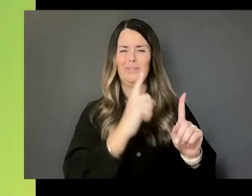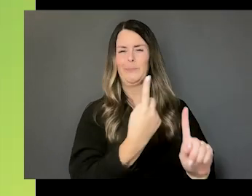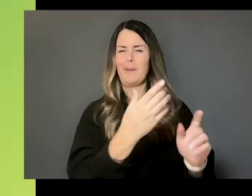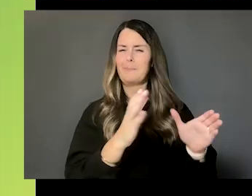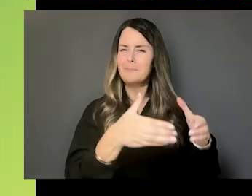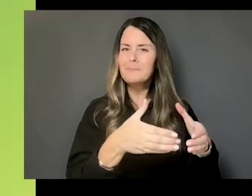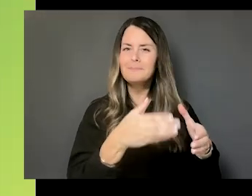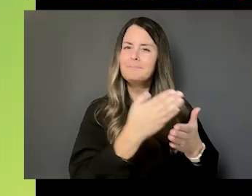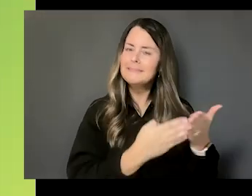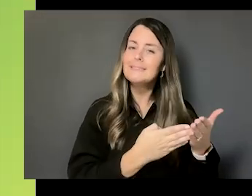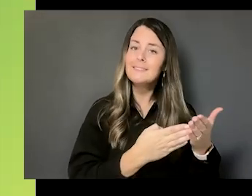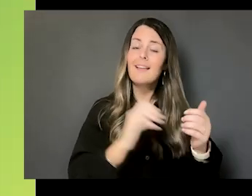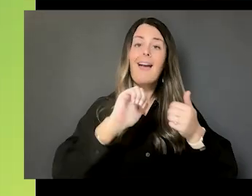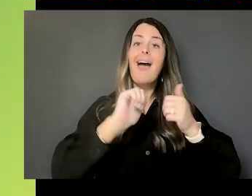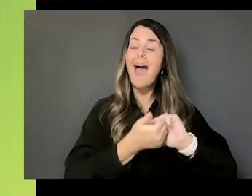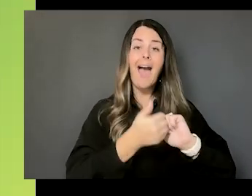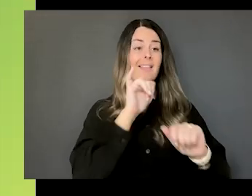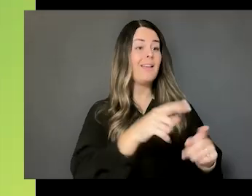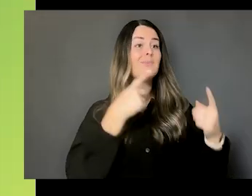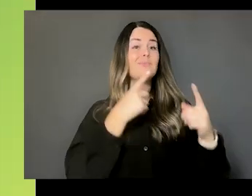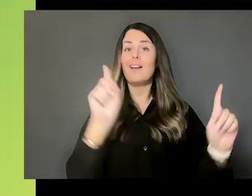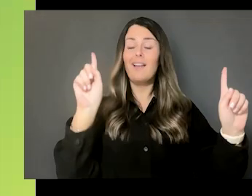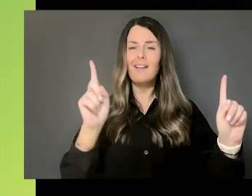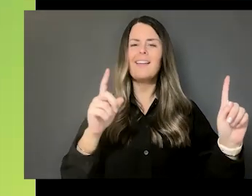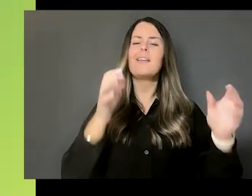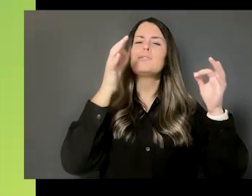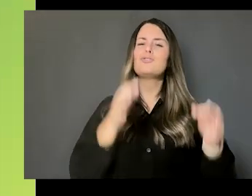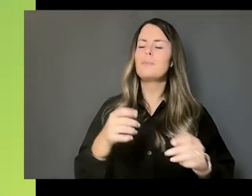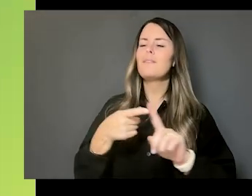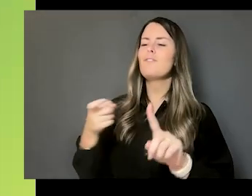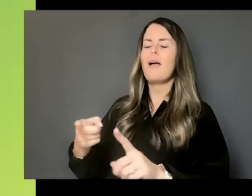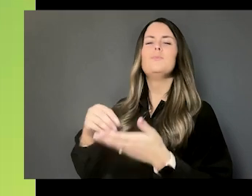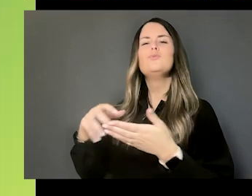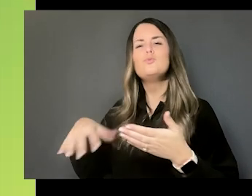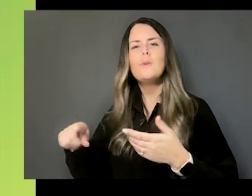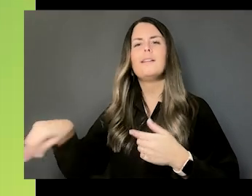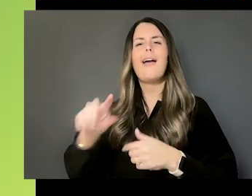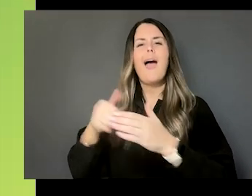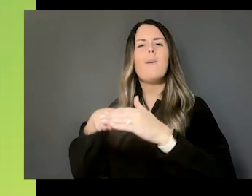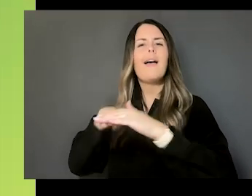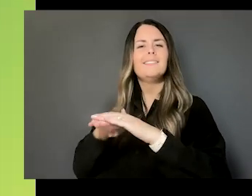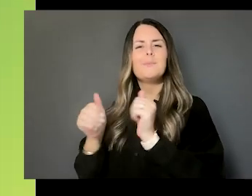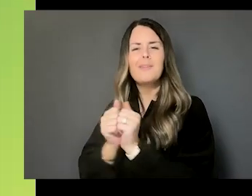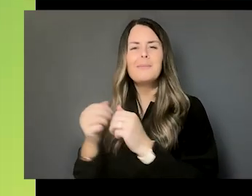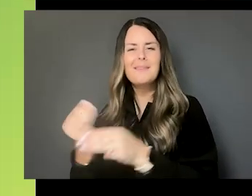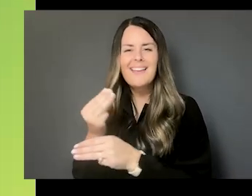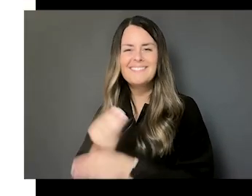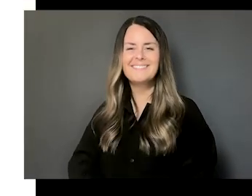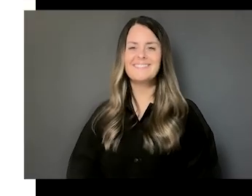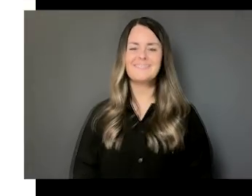How these tasks play out in the classroom determines how students will access the mathematics.